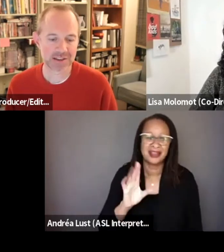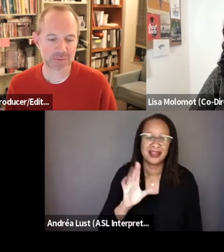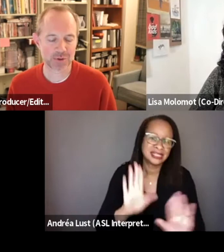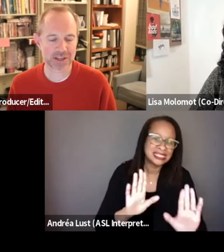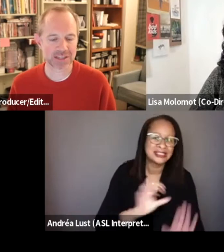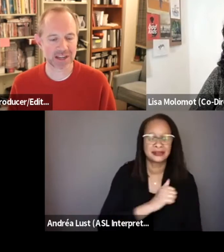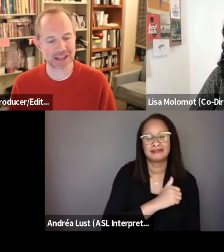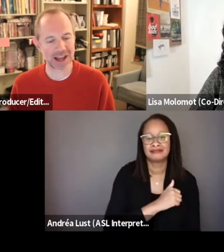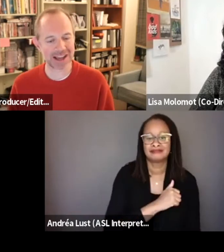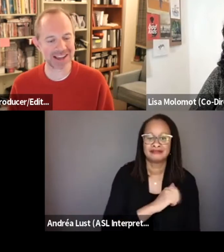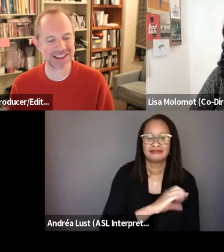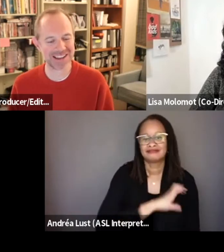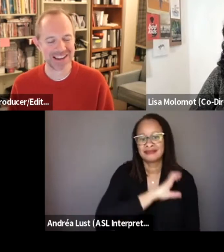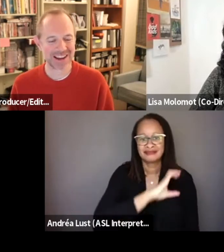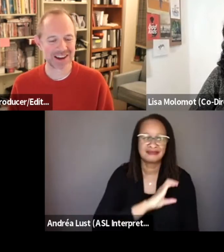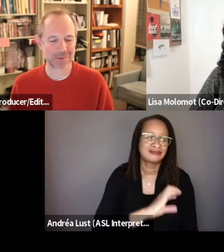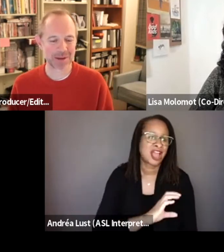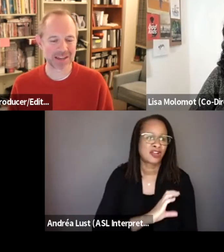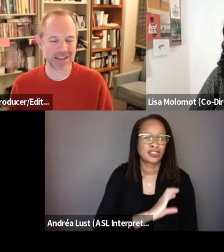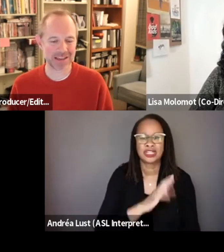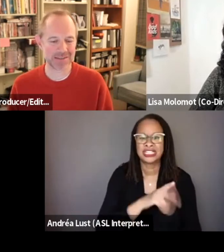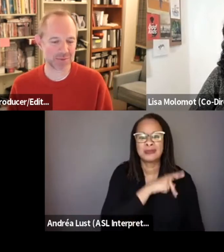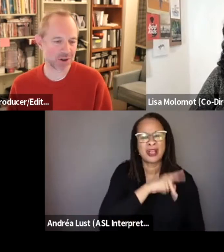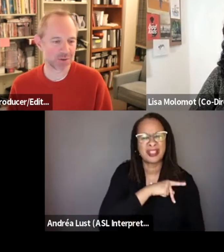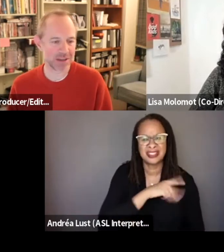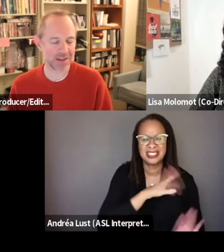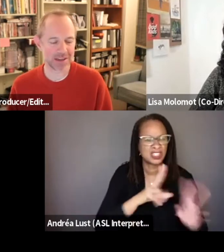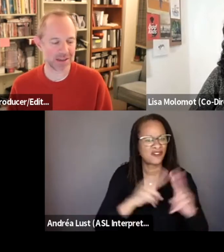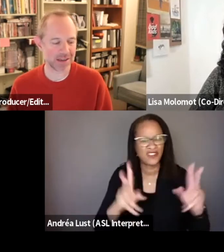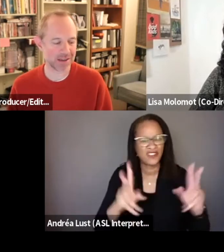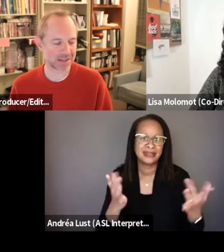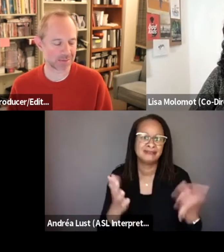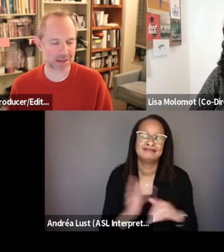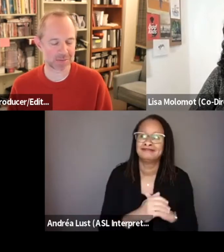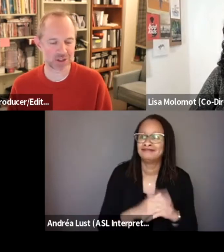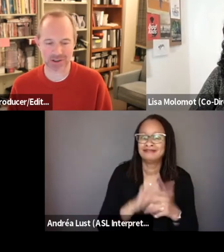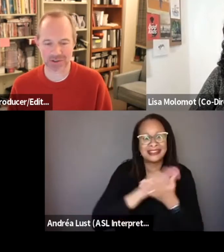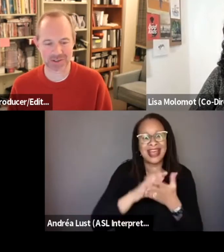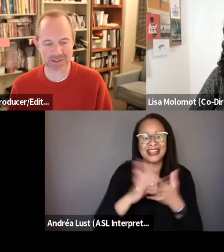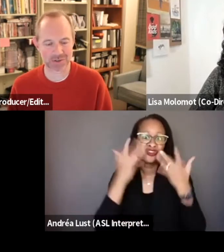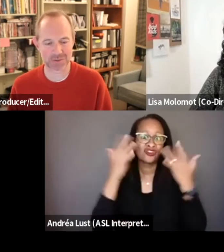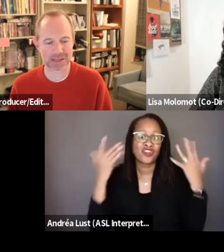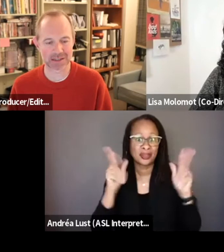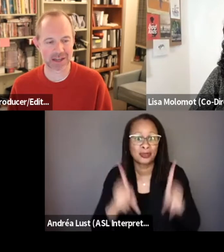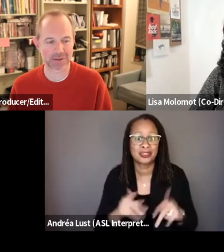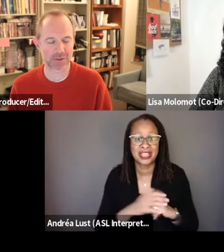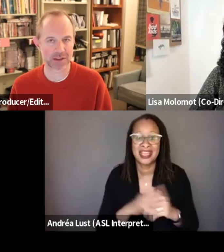he's a pretty sunny guy and he sometimes chuckles and sort of makes light of things,